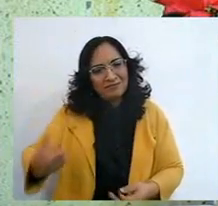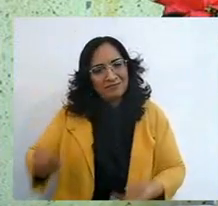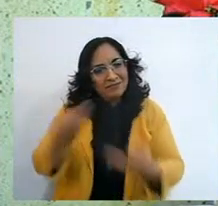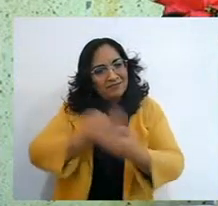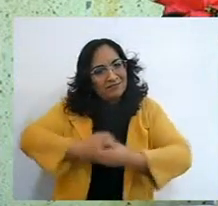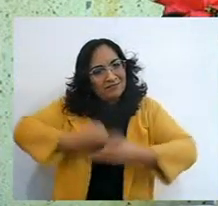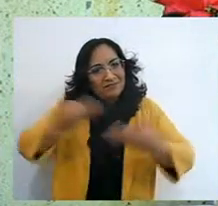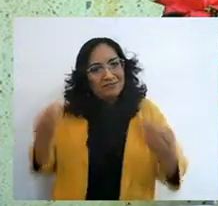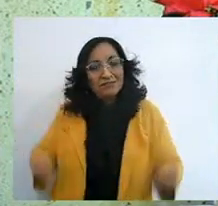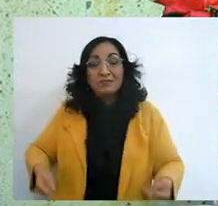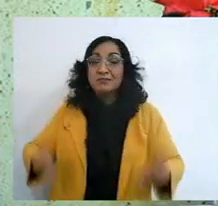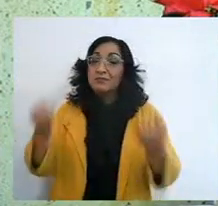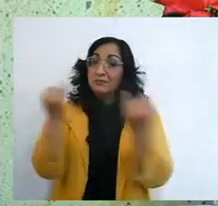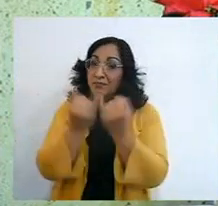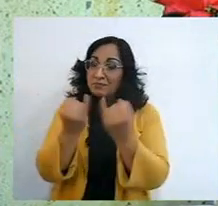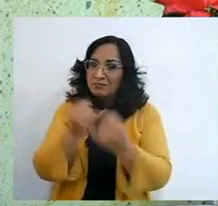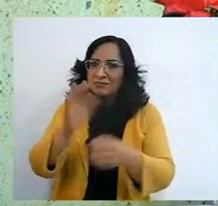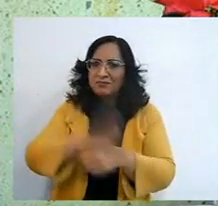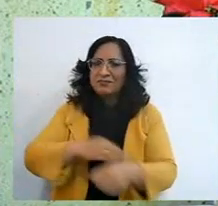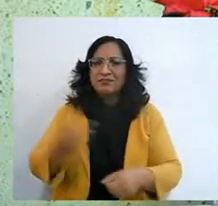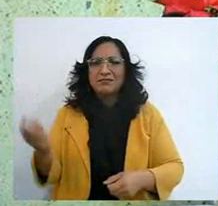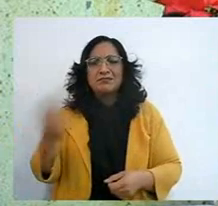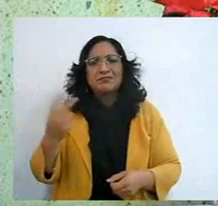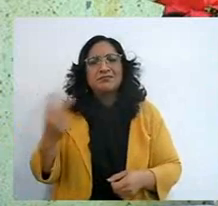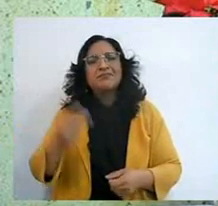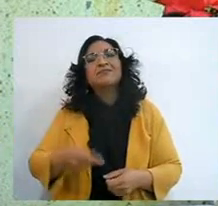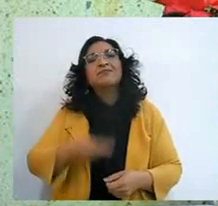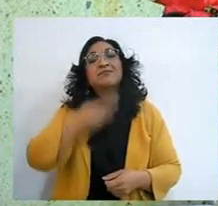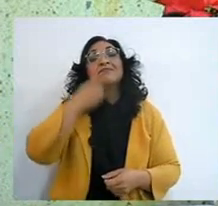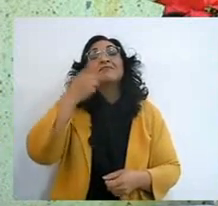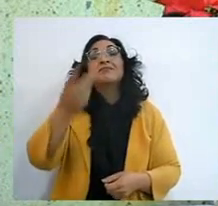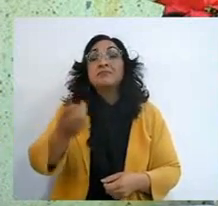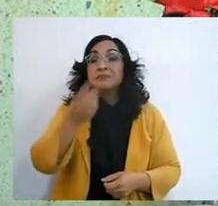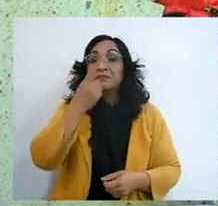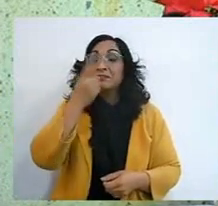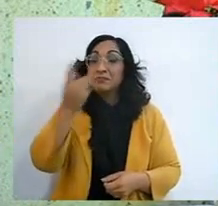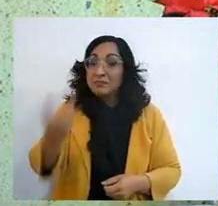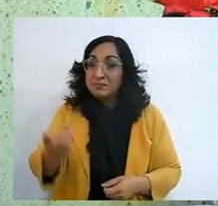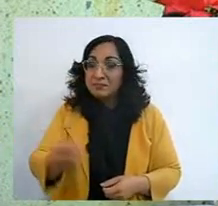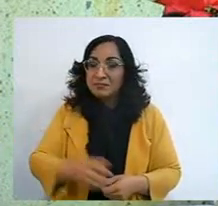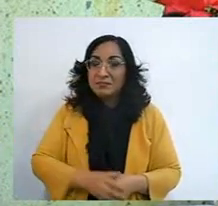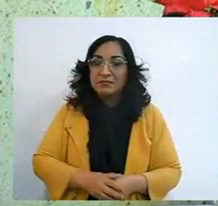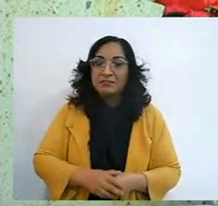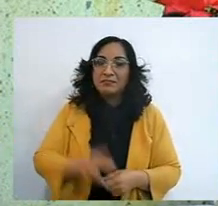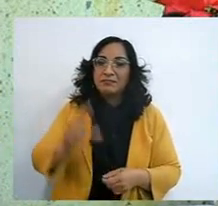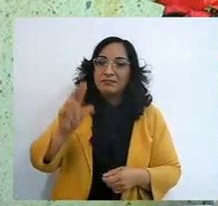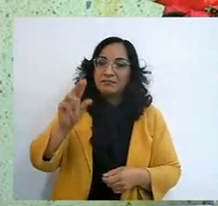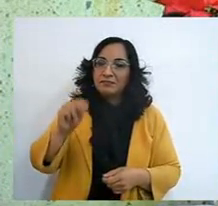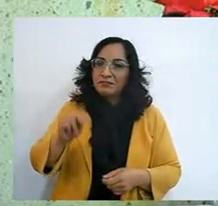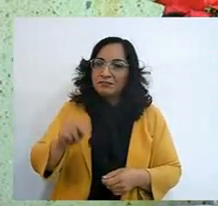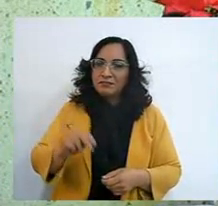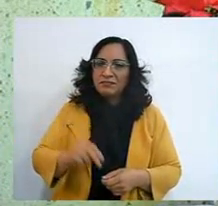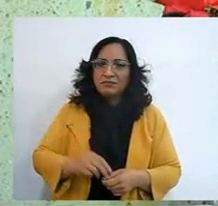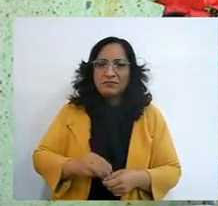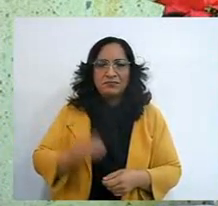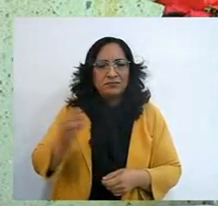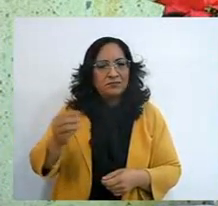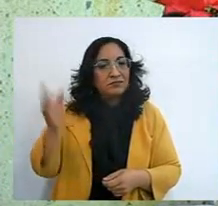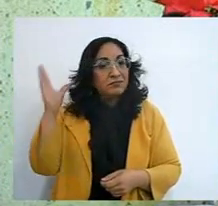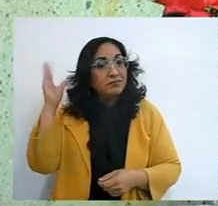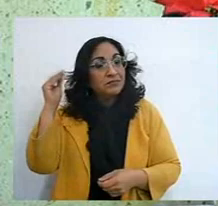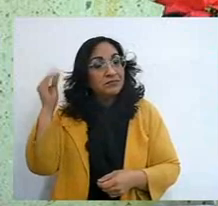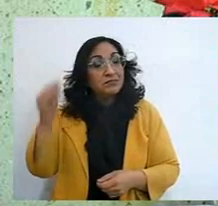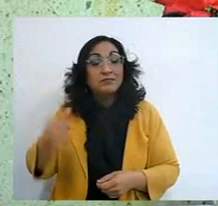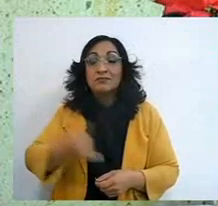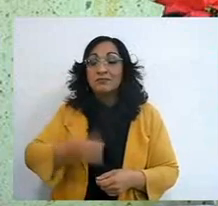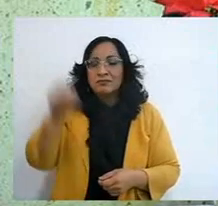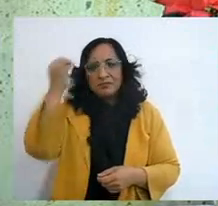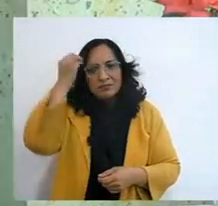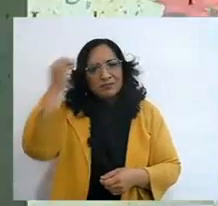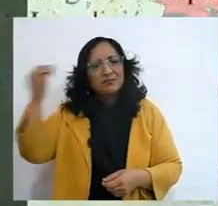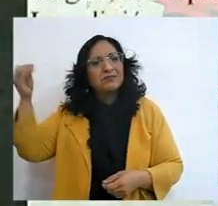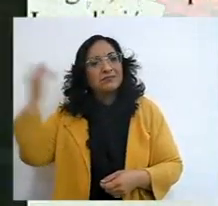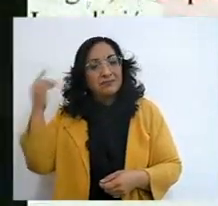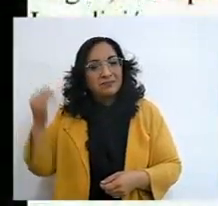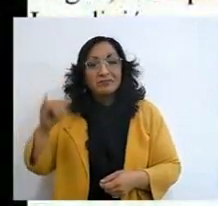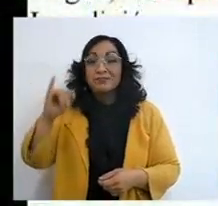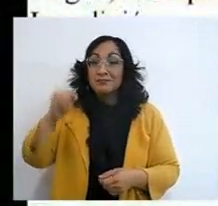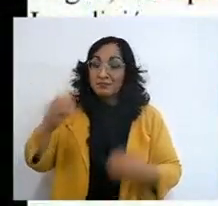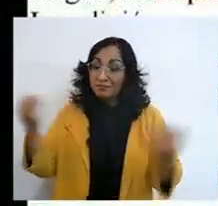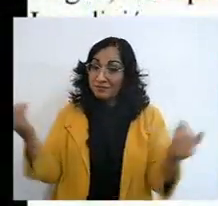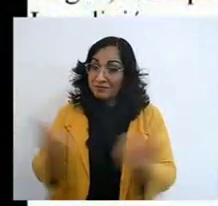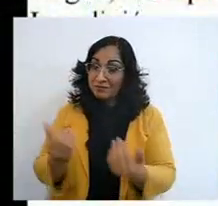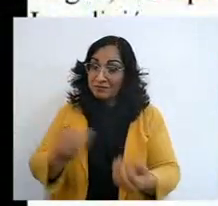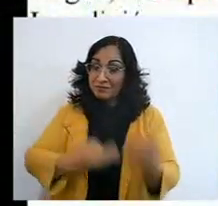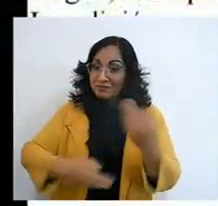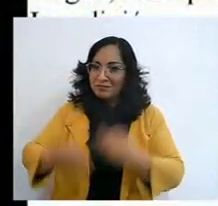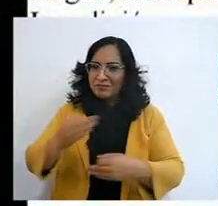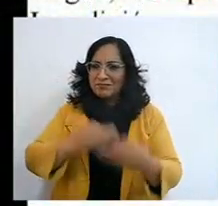and for this reason, the Word says, I repeat, not being a forgetful listener, but a doer of the work,